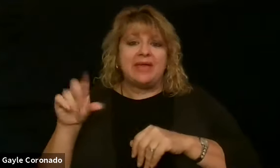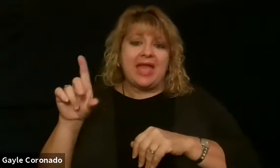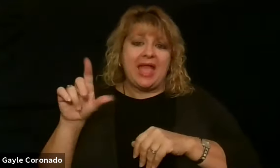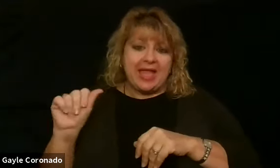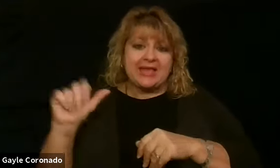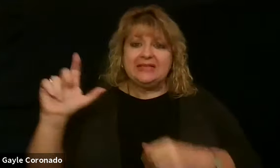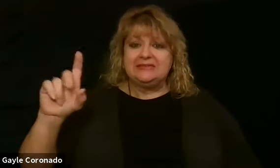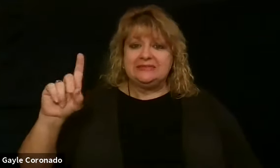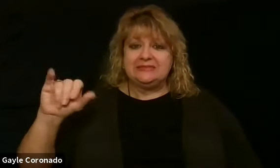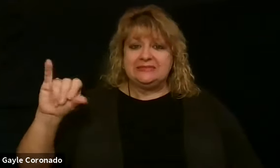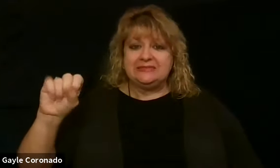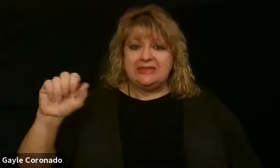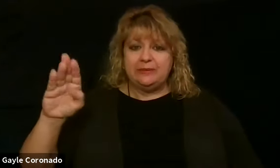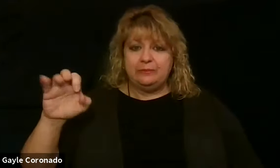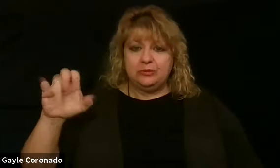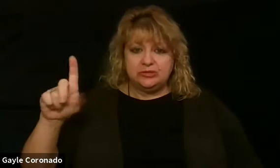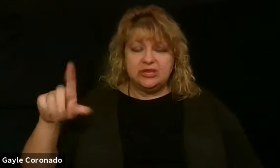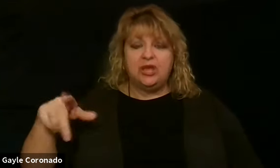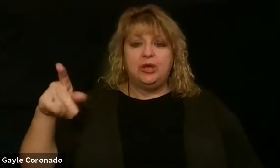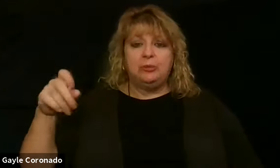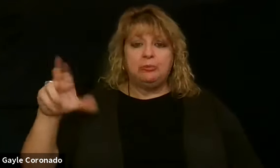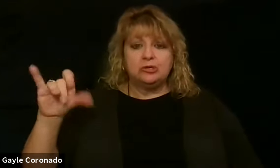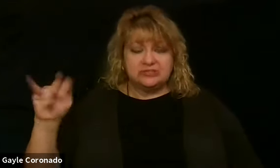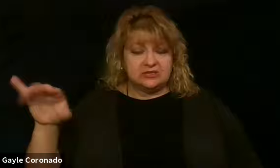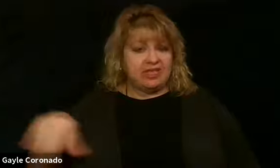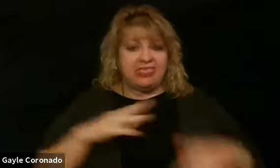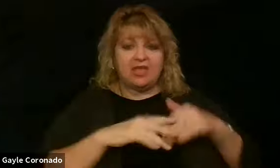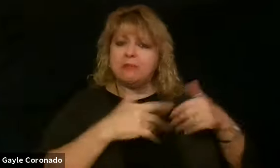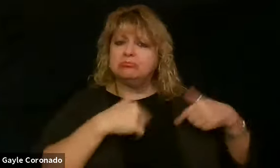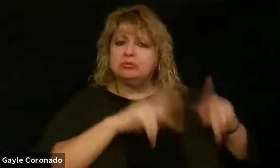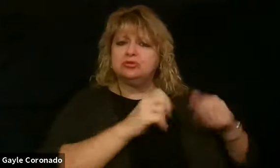Do you consider yourself as having a disability.